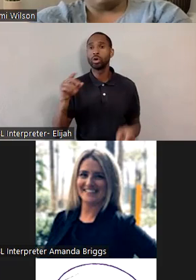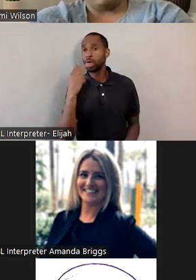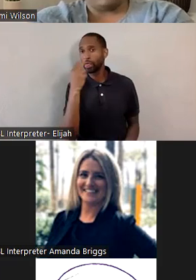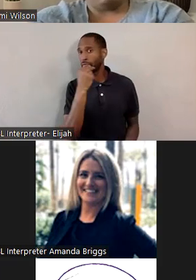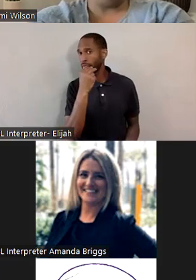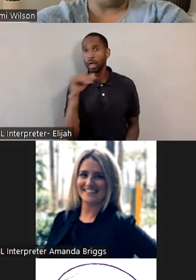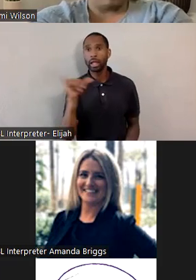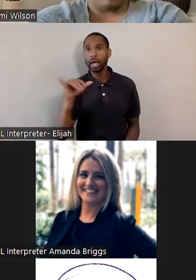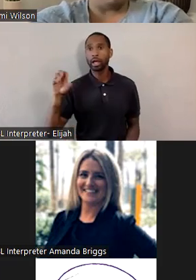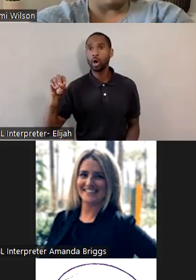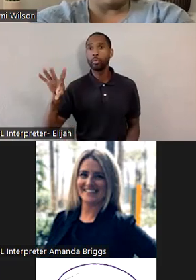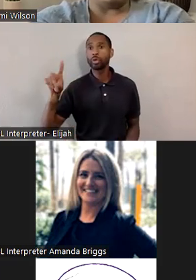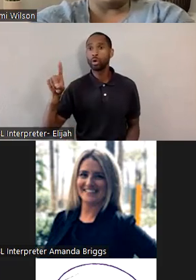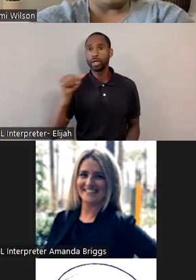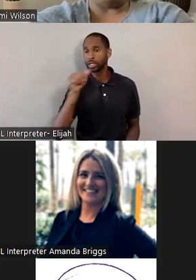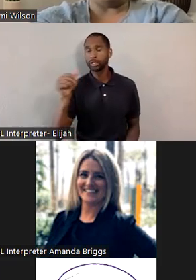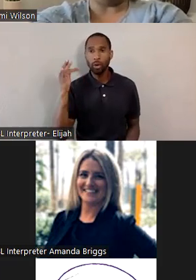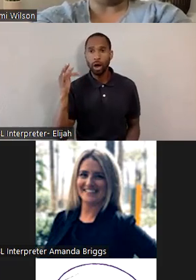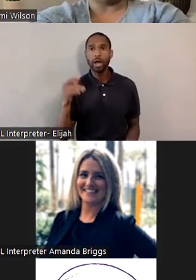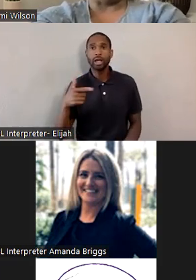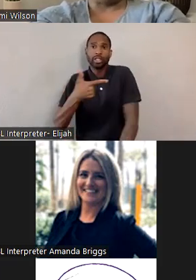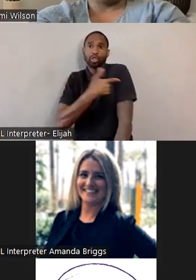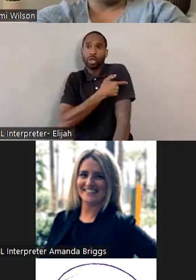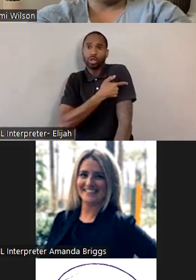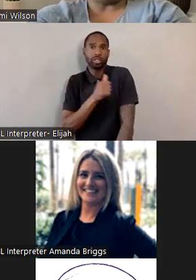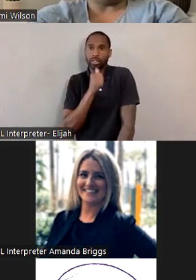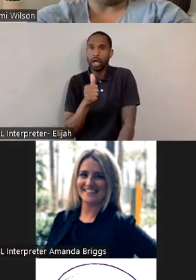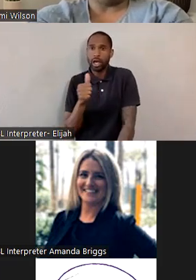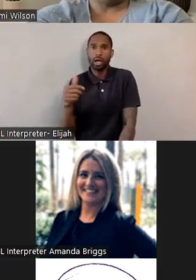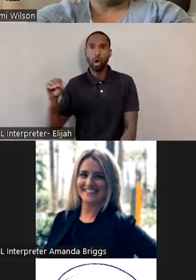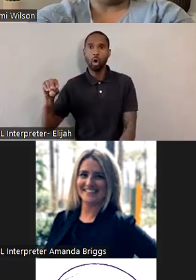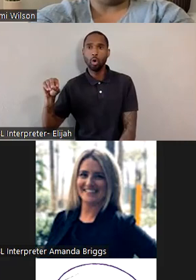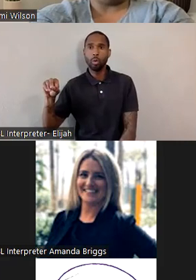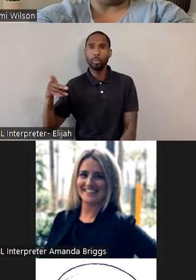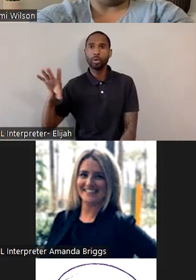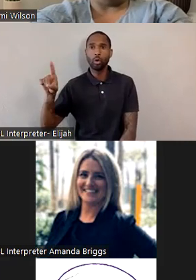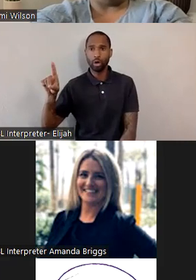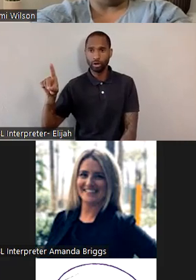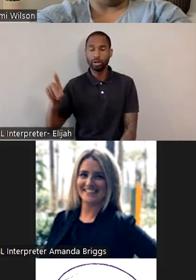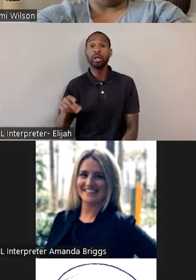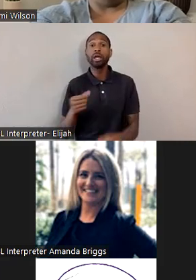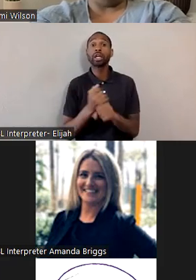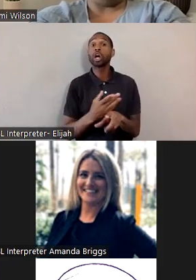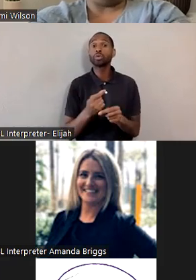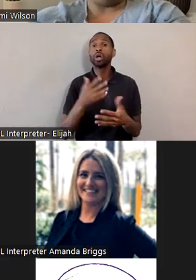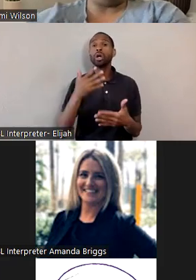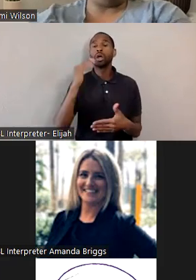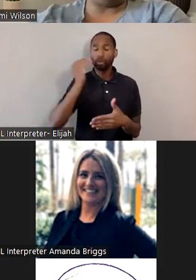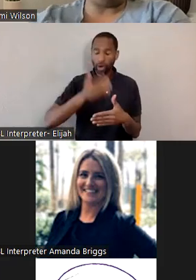an opioid, because it's a tranquilizer. It can cause drowsiness, amnesia, respiratory